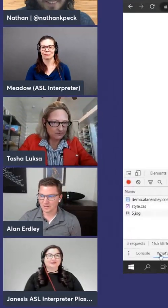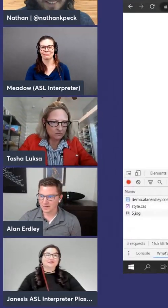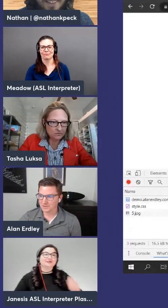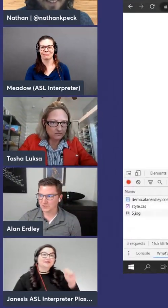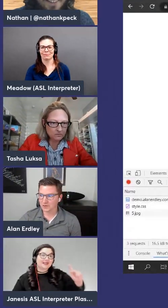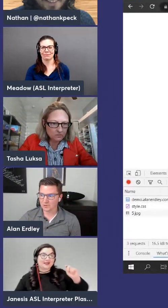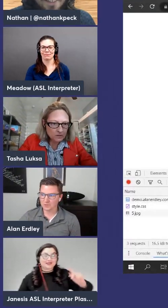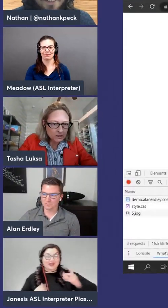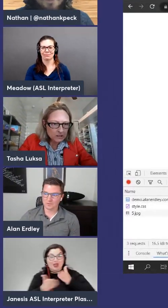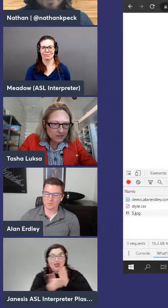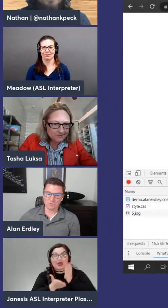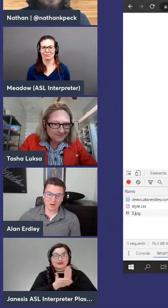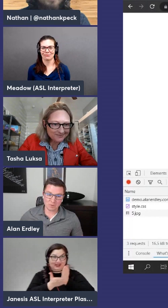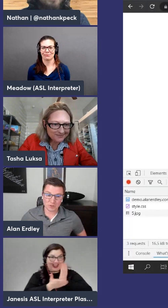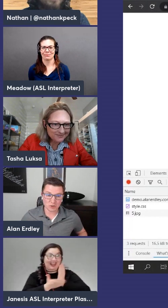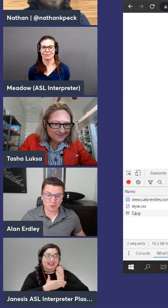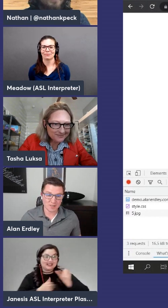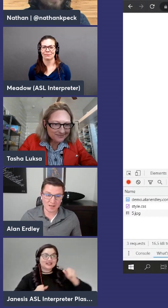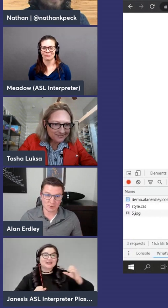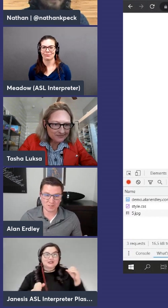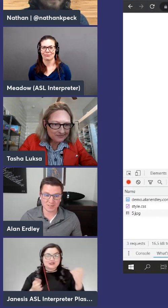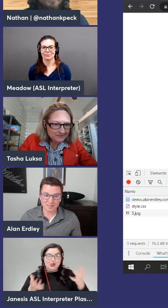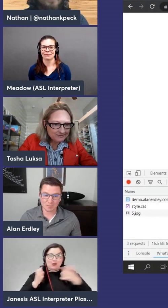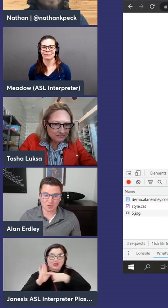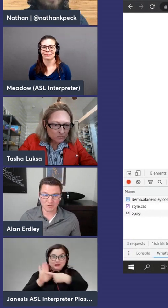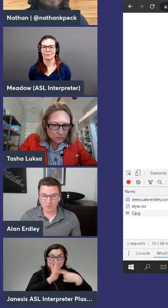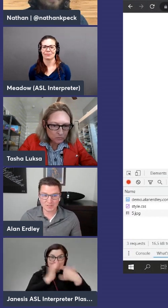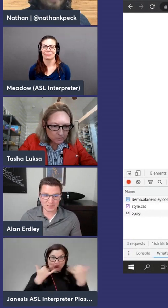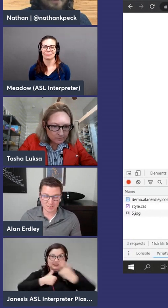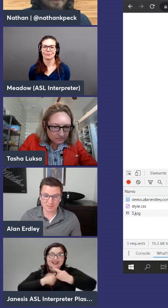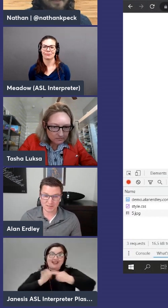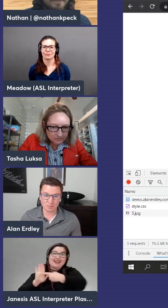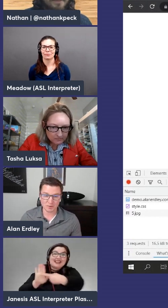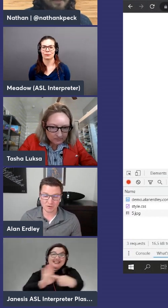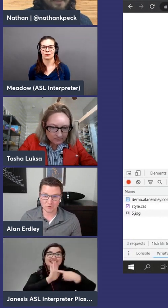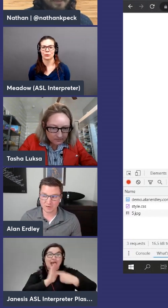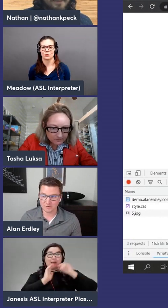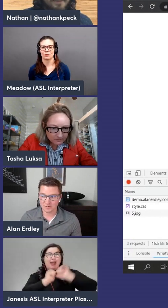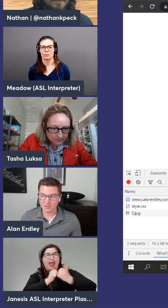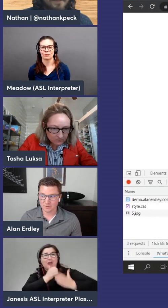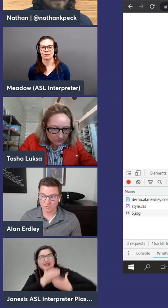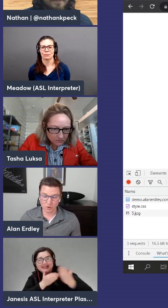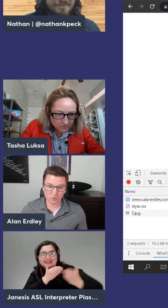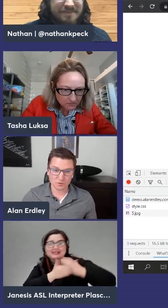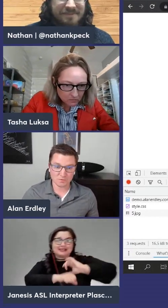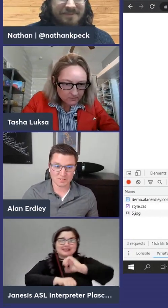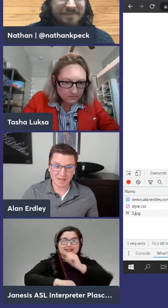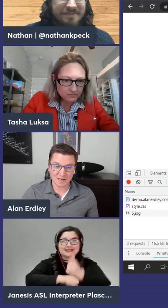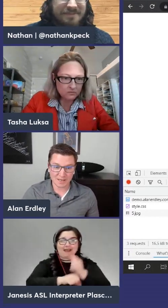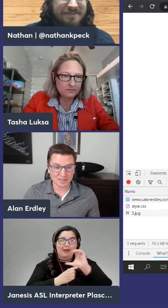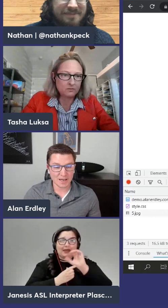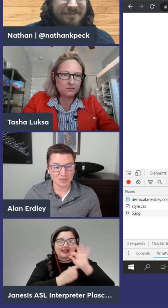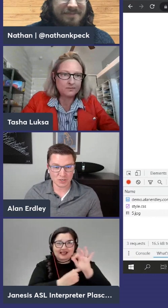All right. So what I wanted to show today was an example of how easy it is to set up CloudFront for both static asset caching